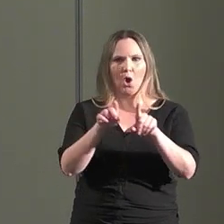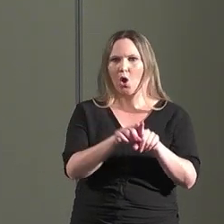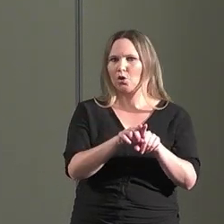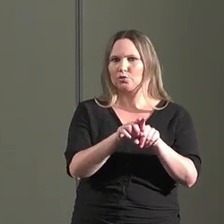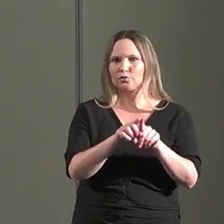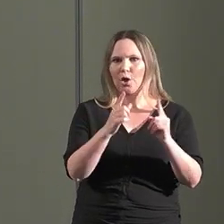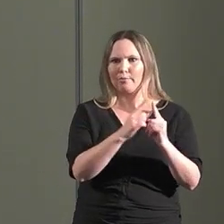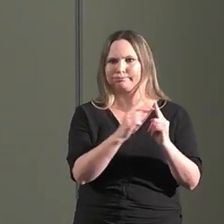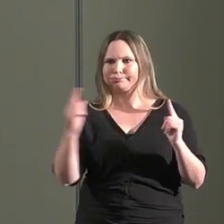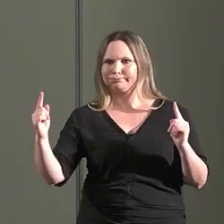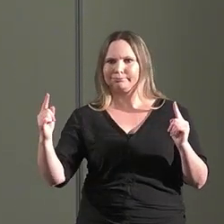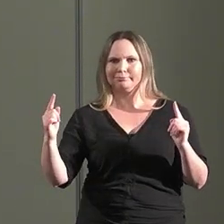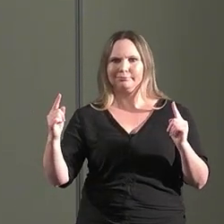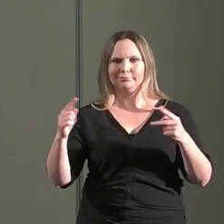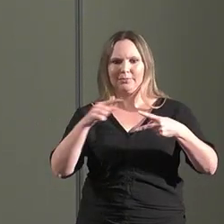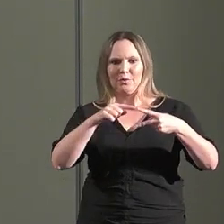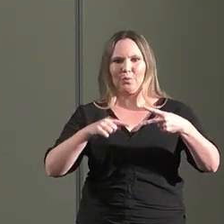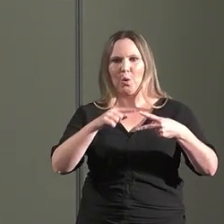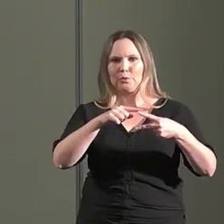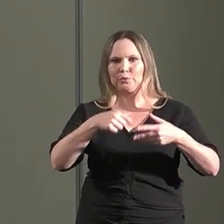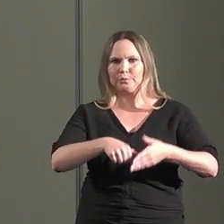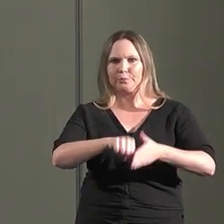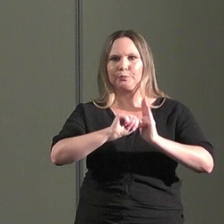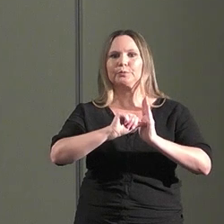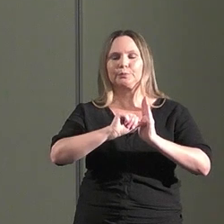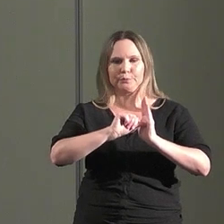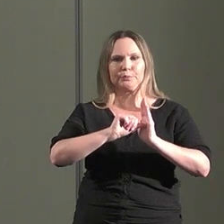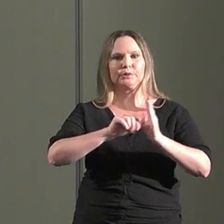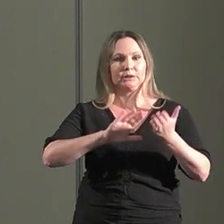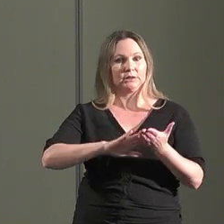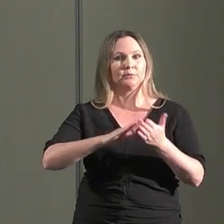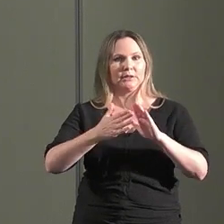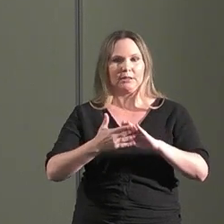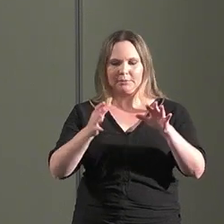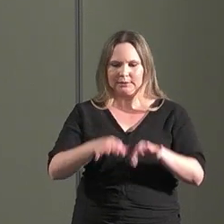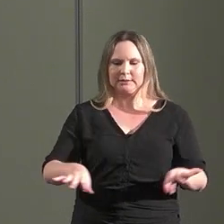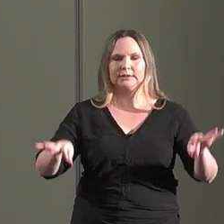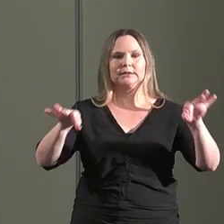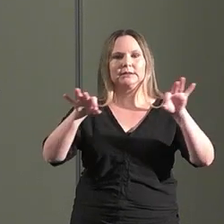They both stand out as being significant contributors.